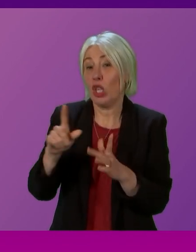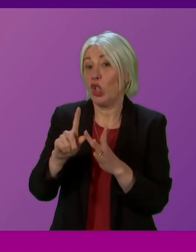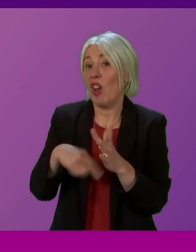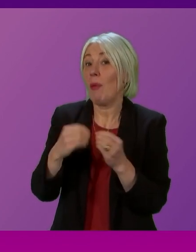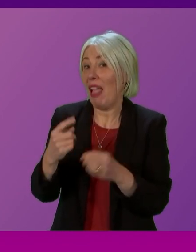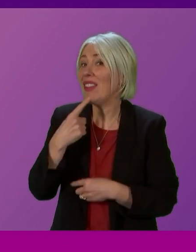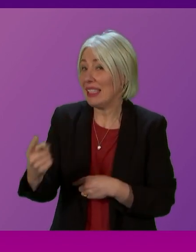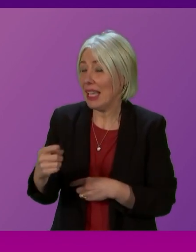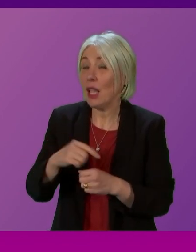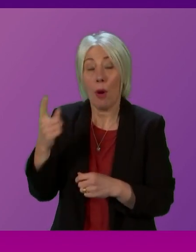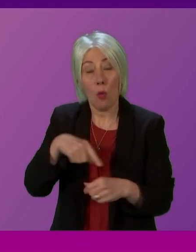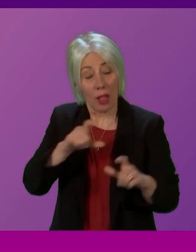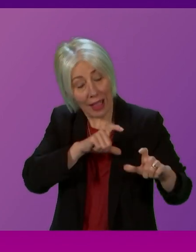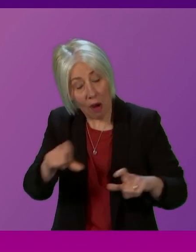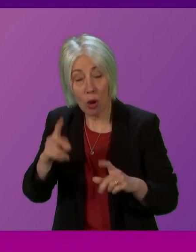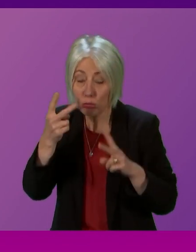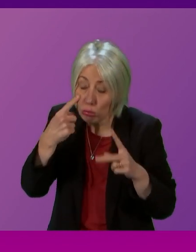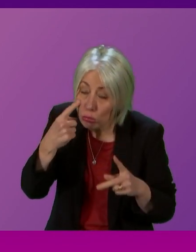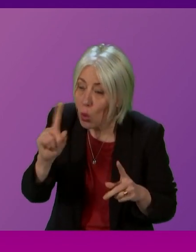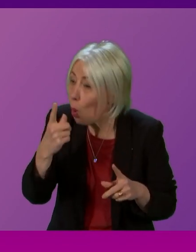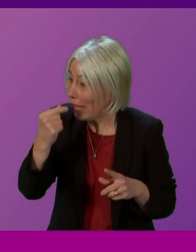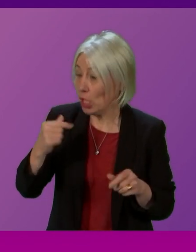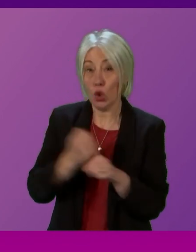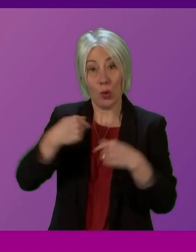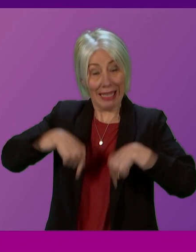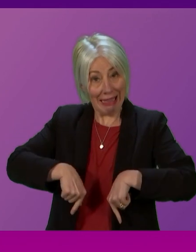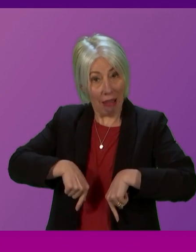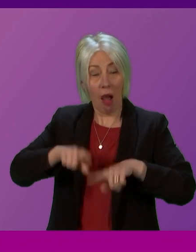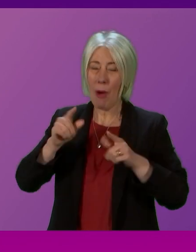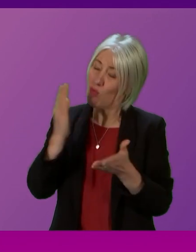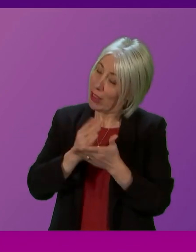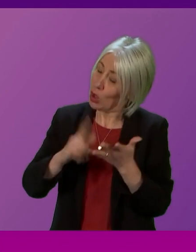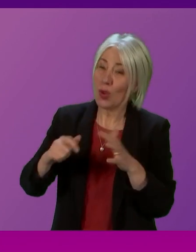We will continue to look at what more we can do, but in this case the UK Government needs